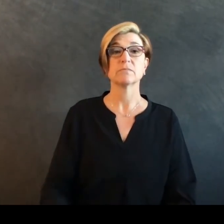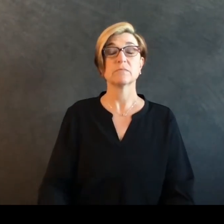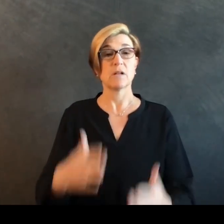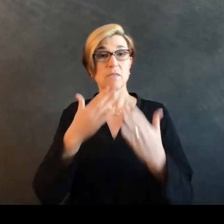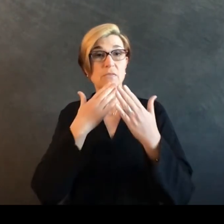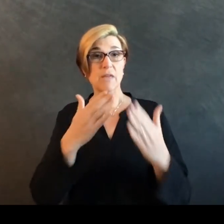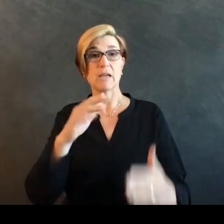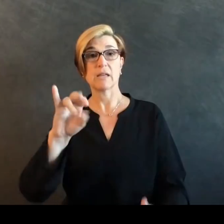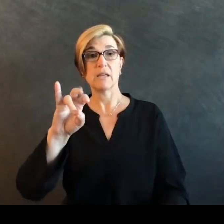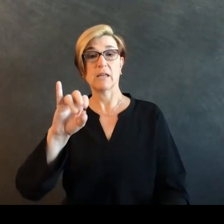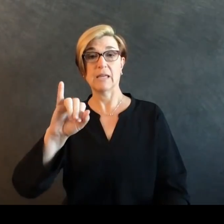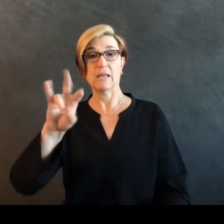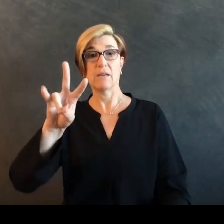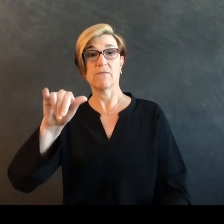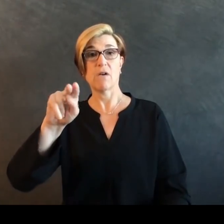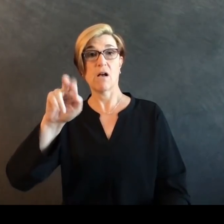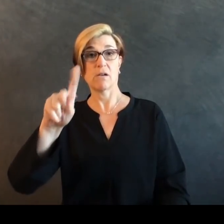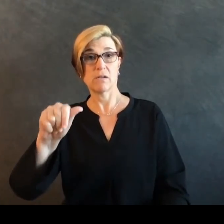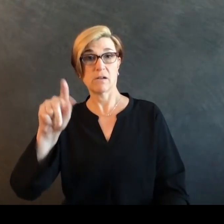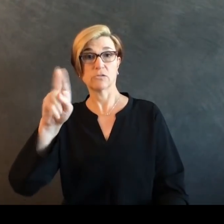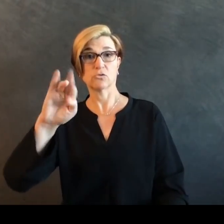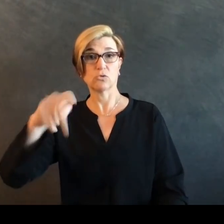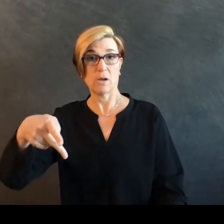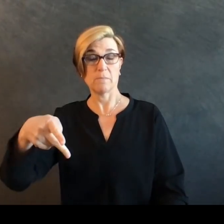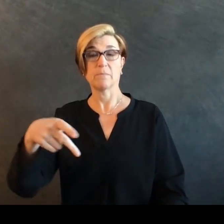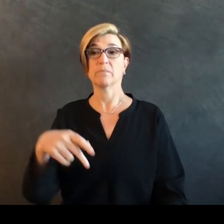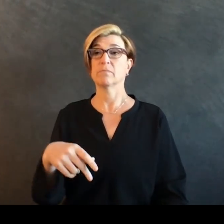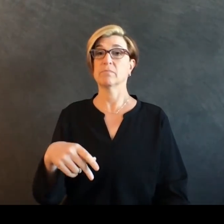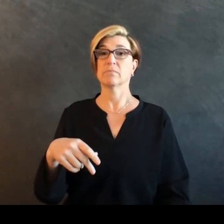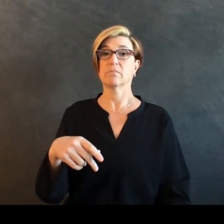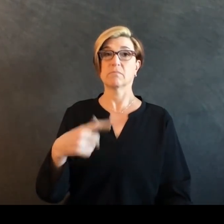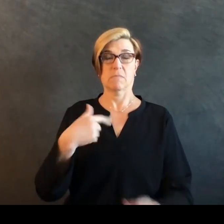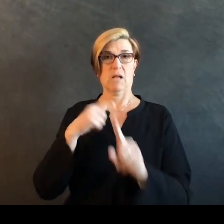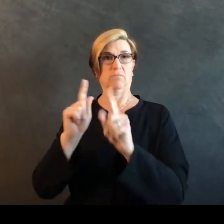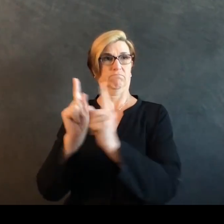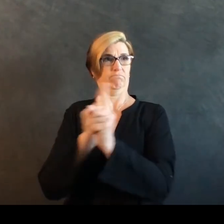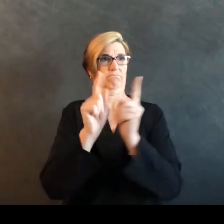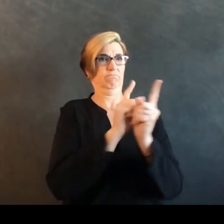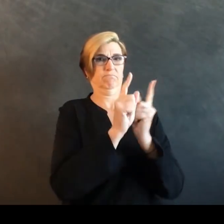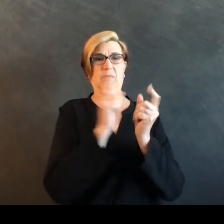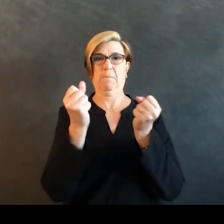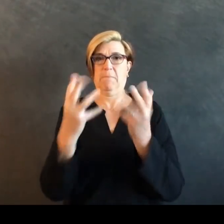been working closely with in this effort small business is the backbone of the